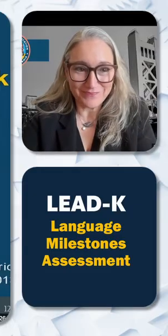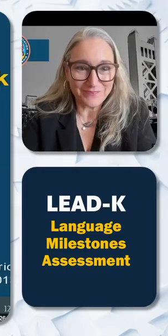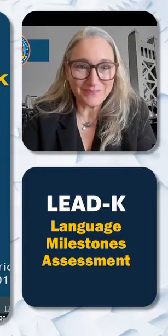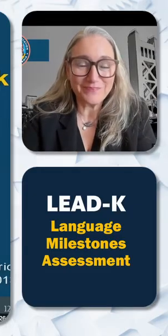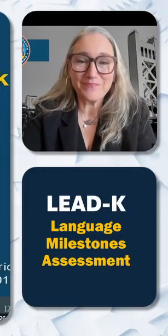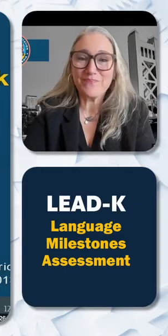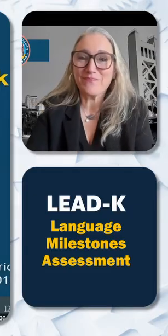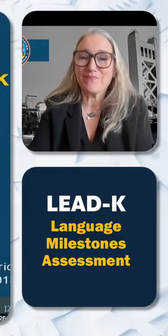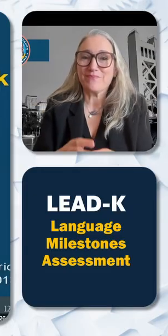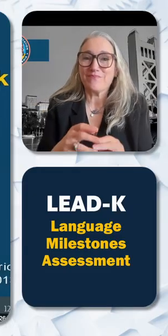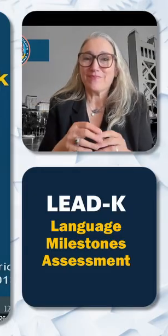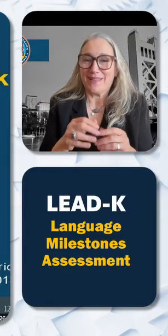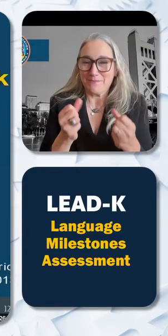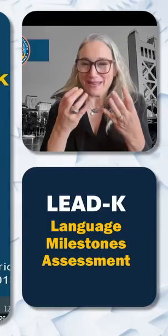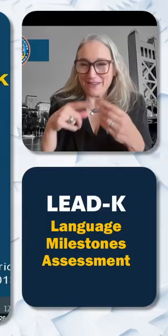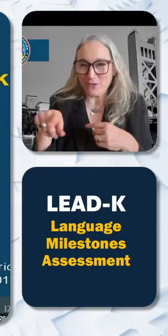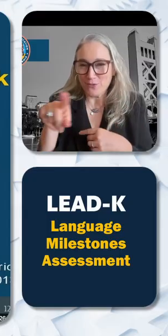Next slide. Perfect.